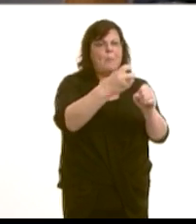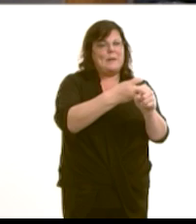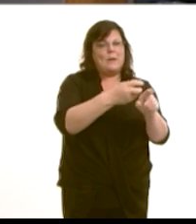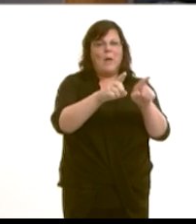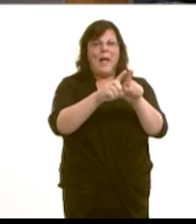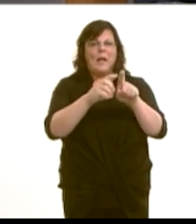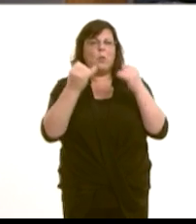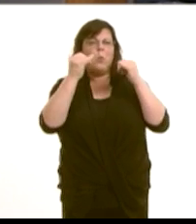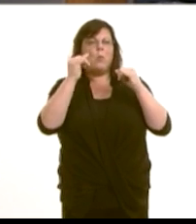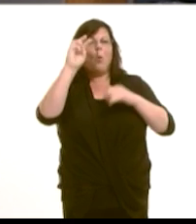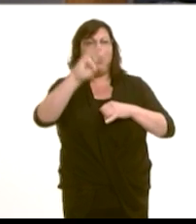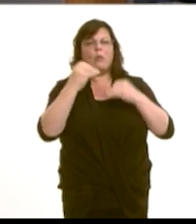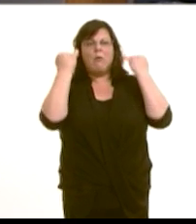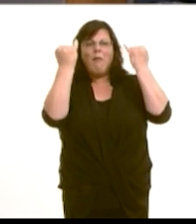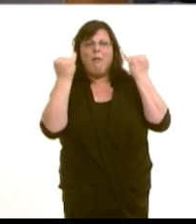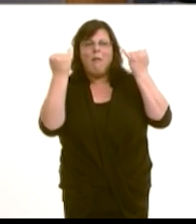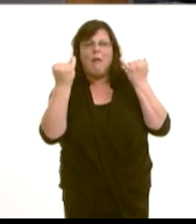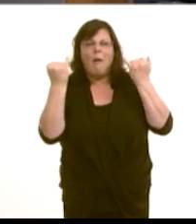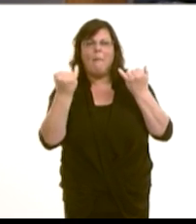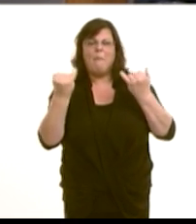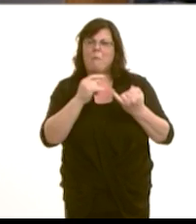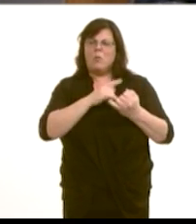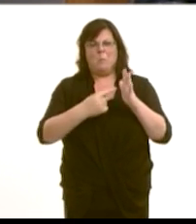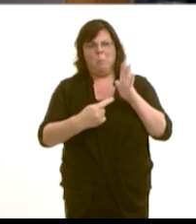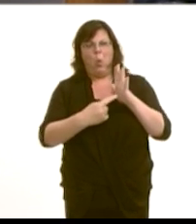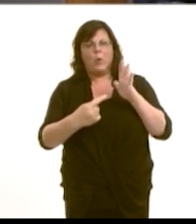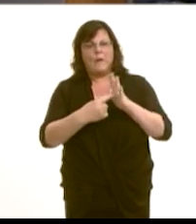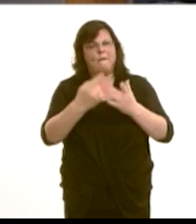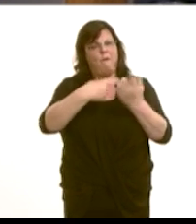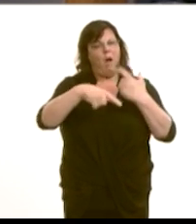The lamb export market is extremely important, and one of the things that ensures that we